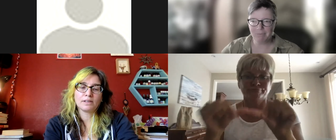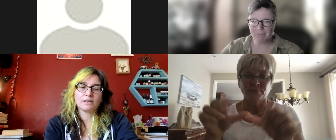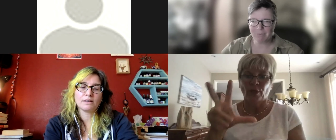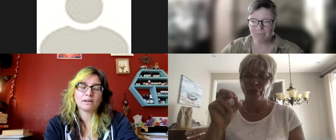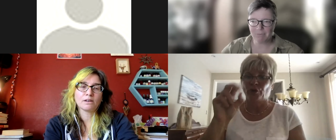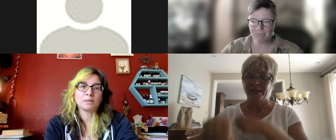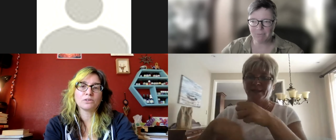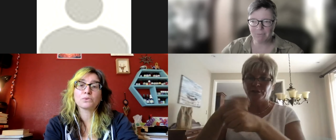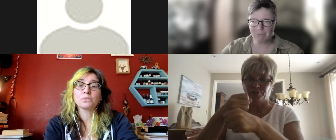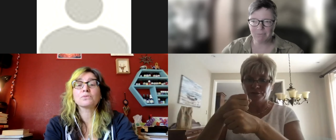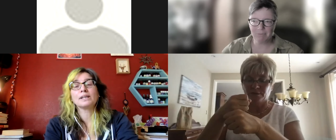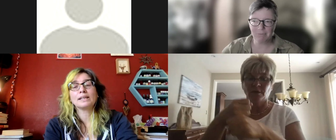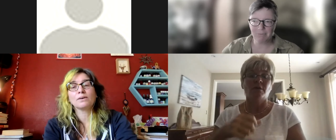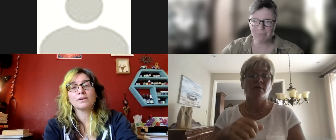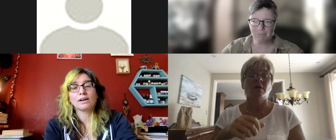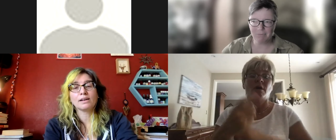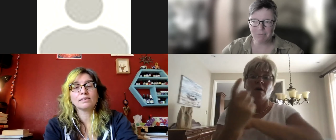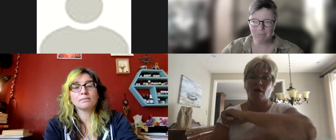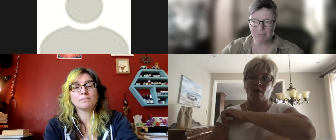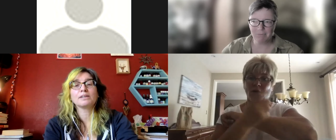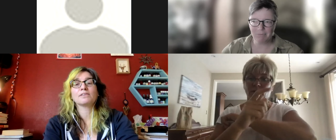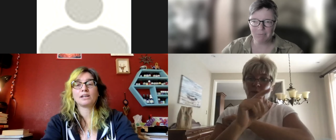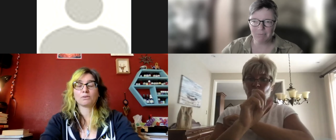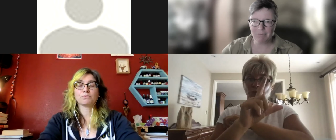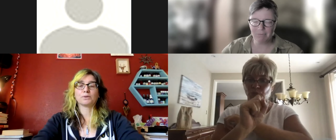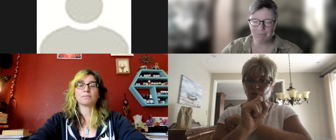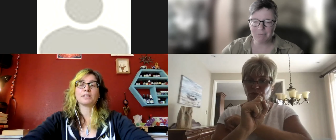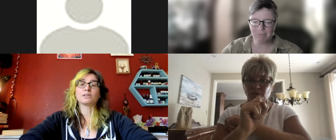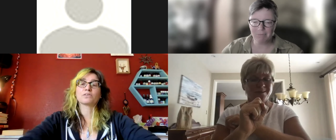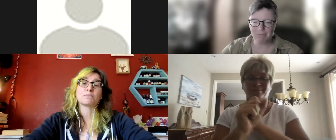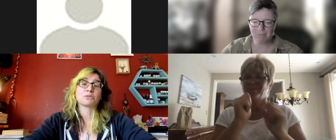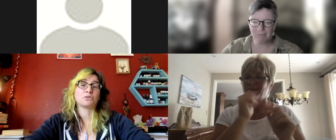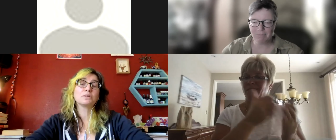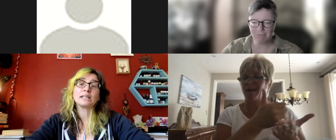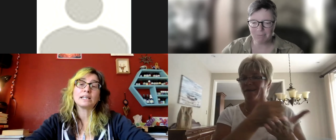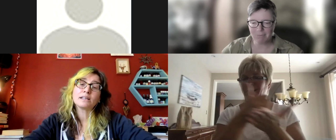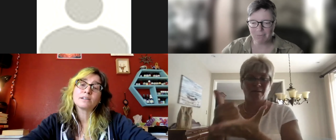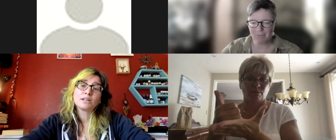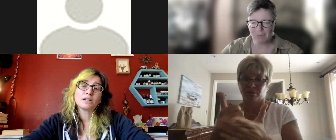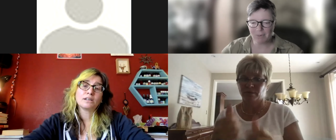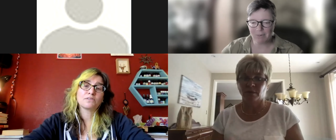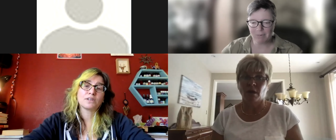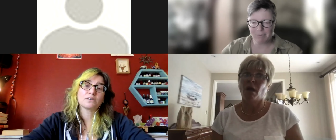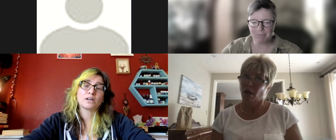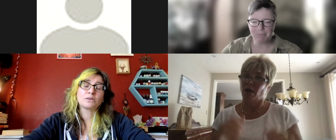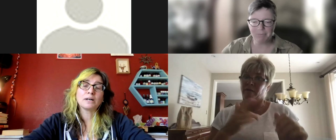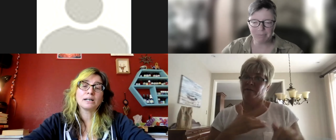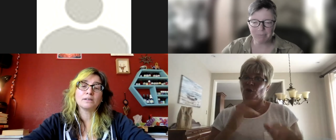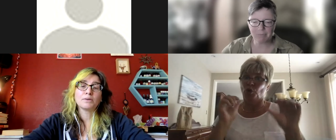the automated tools right now are not being very helpful. I think there's an opportunity if they are done well,